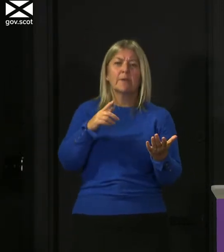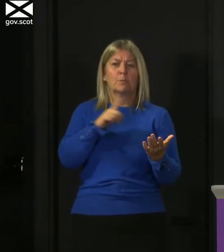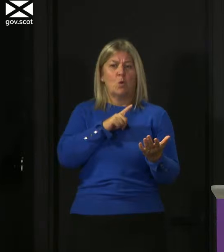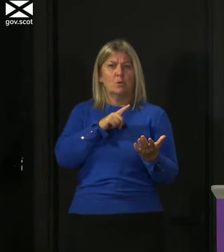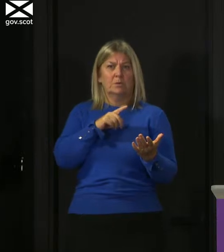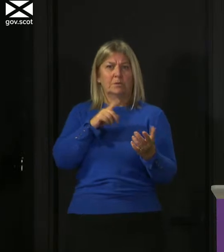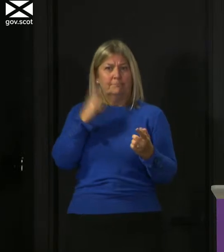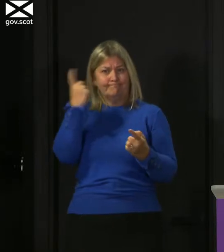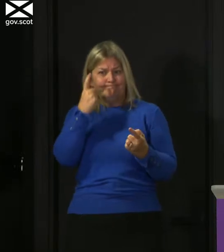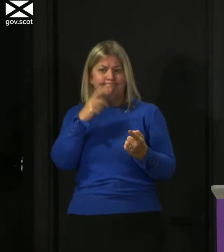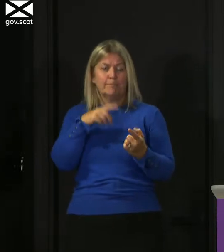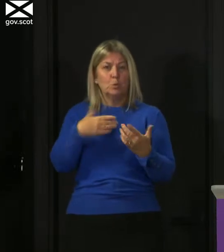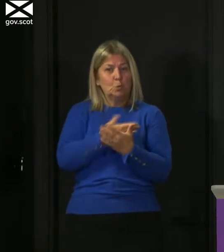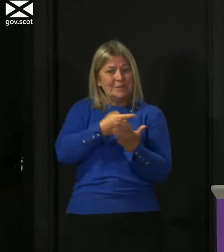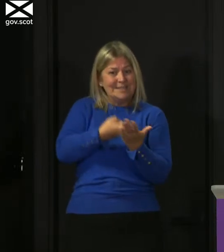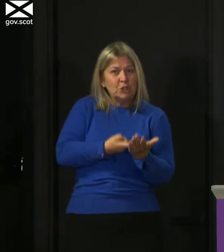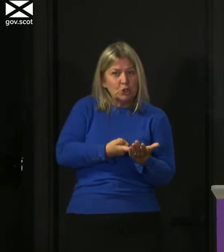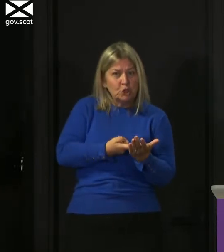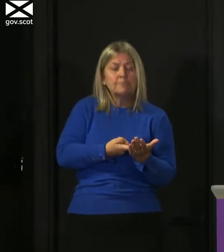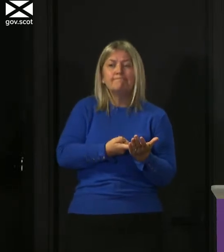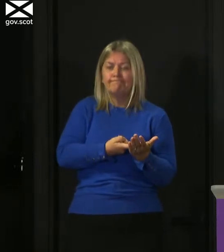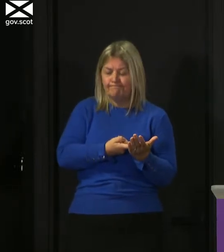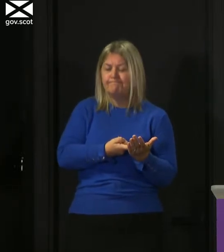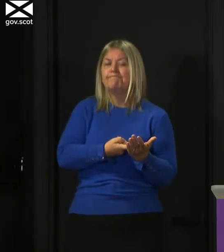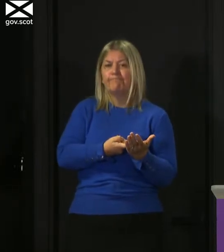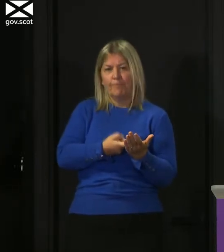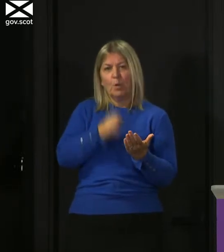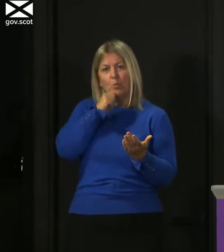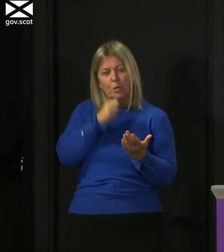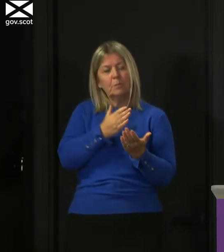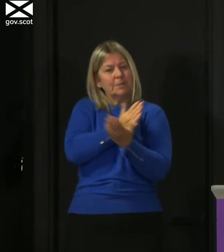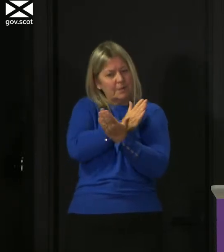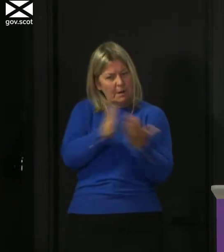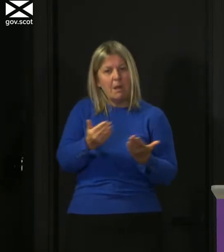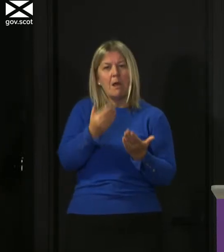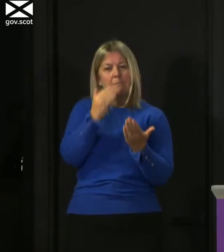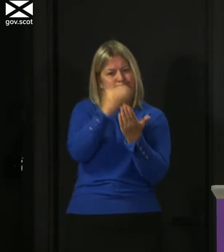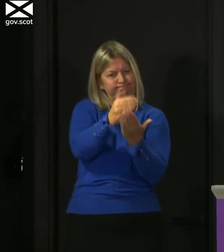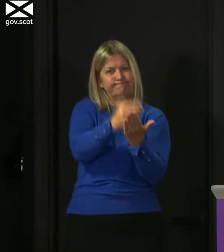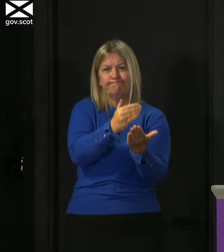over the next few days, we will set these out as clearly and as timeously as we possibly can, here